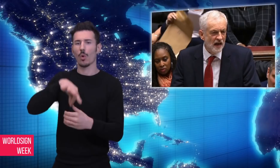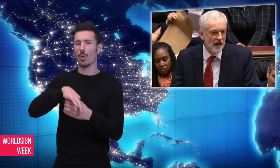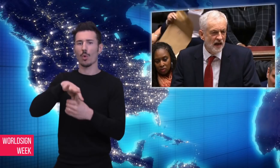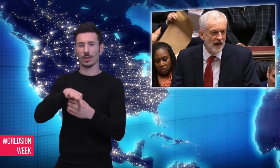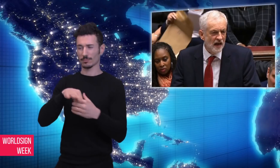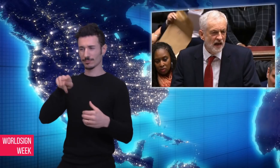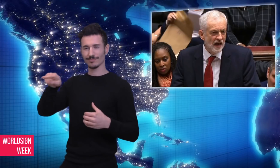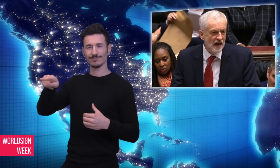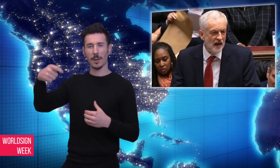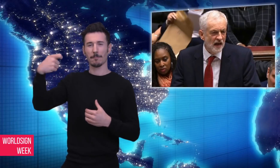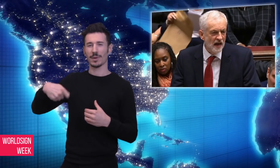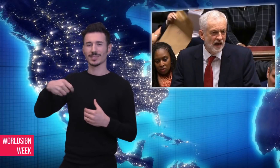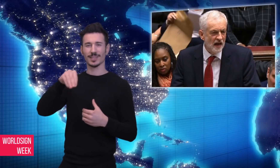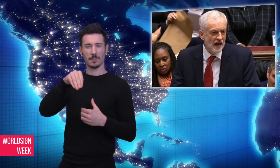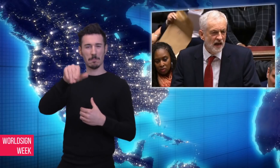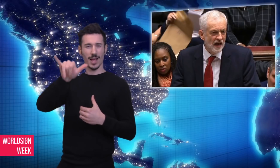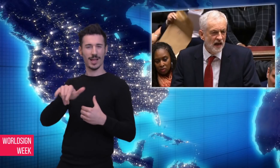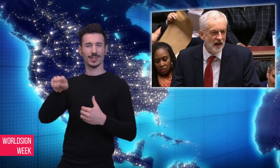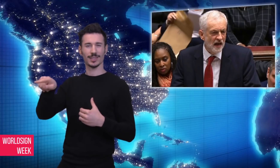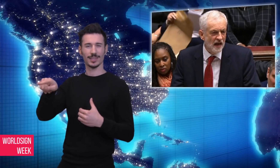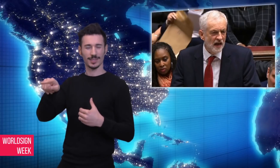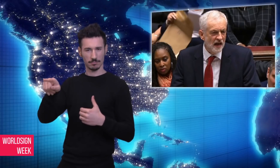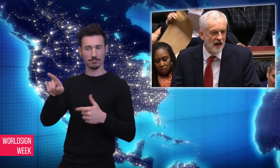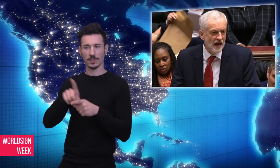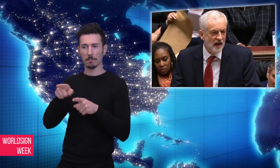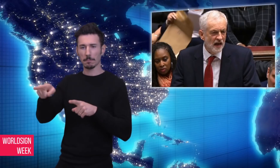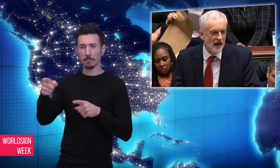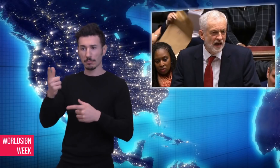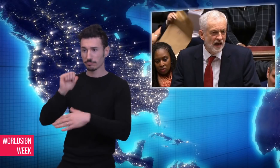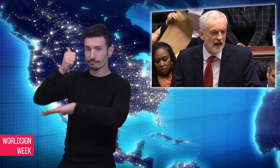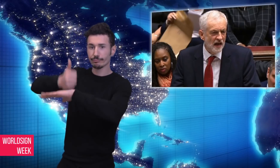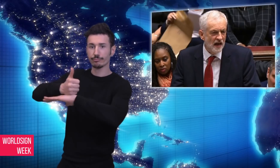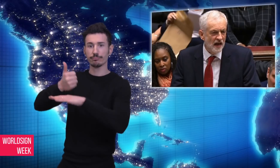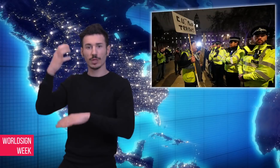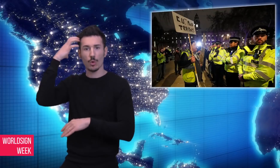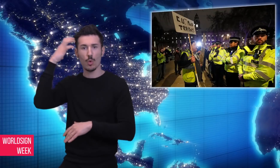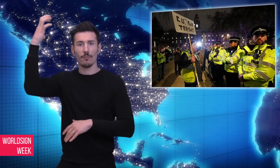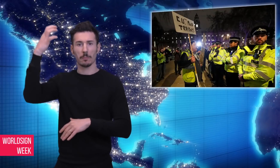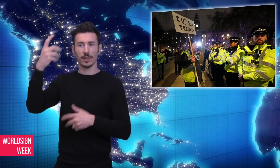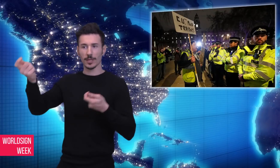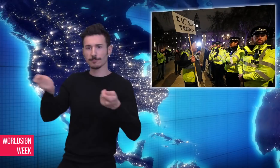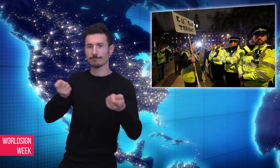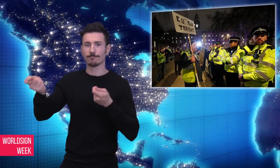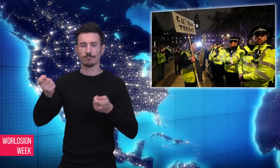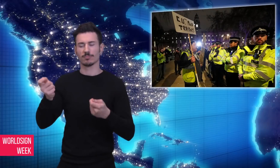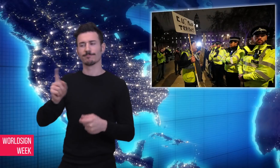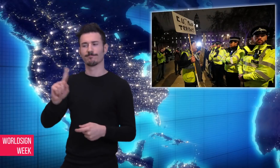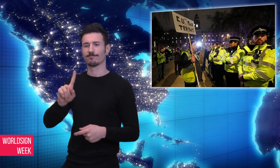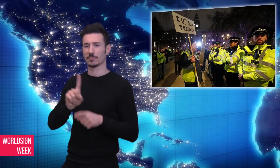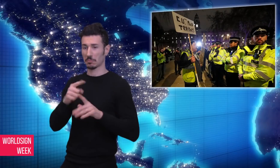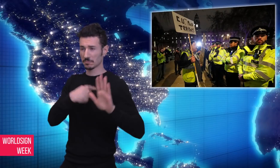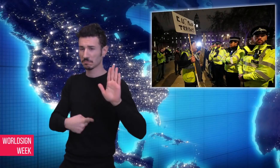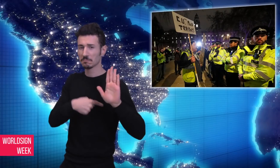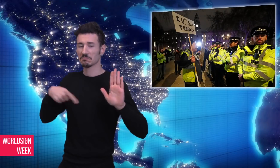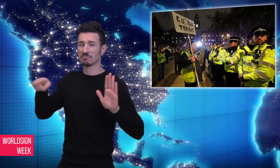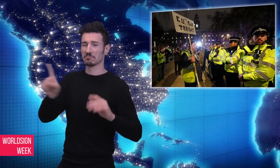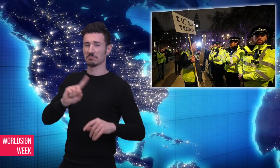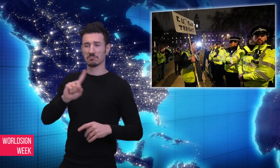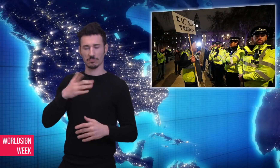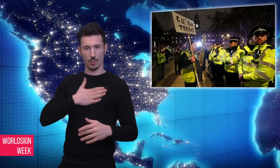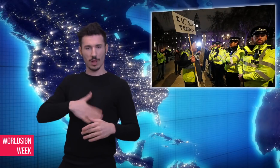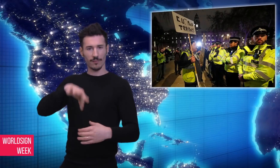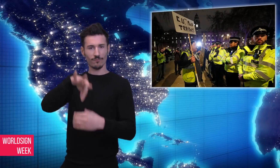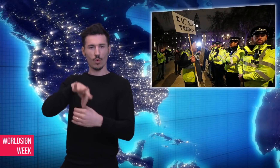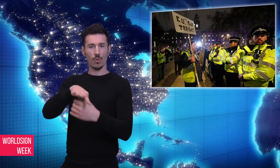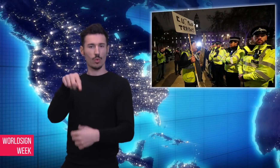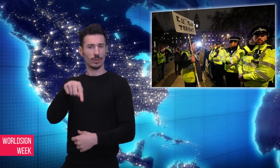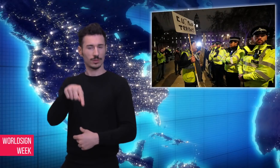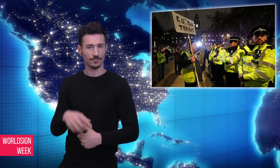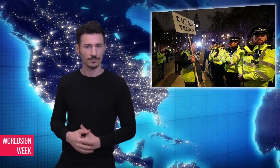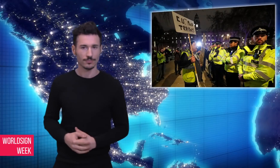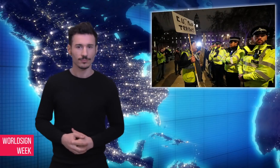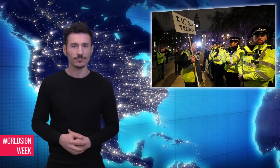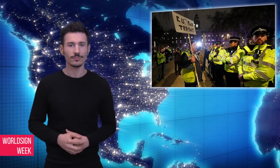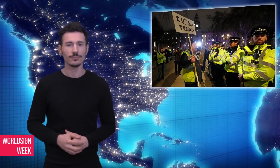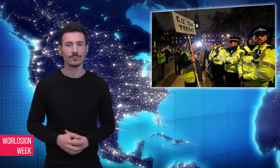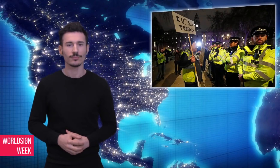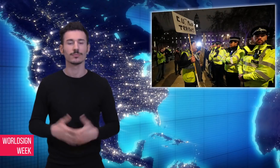a vote of no-confidence in May’s government.